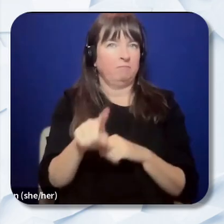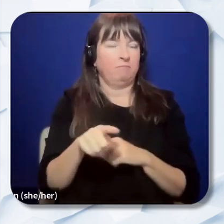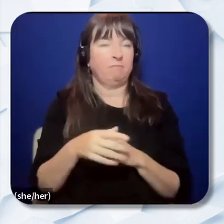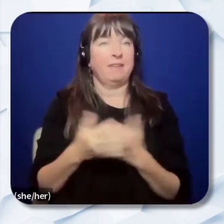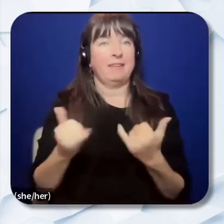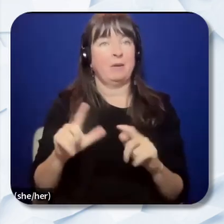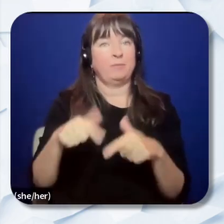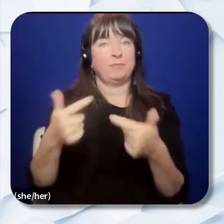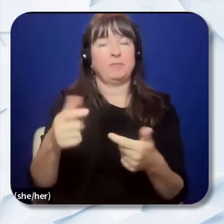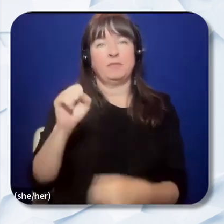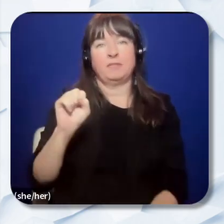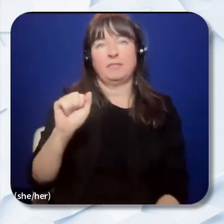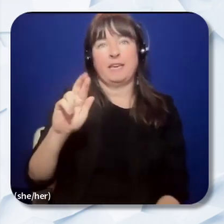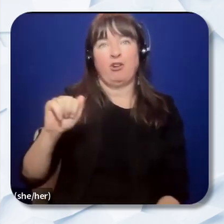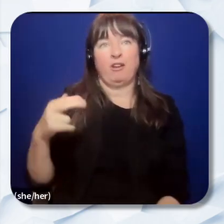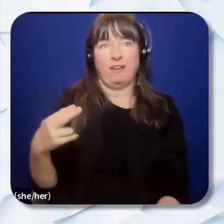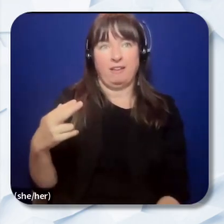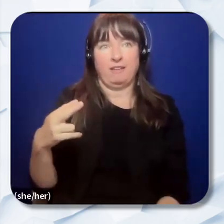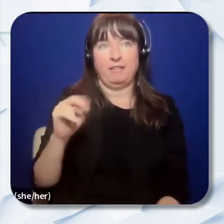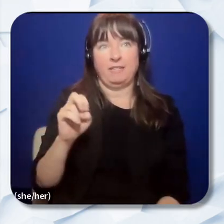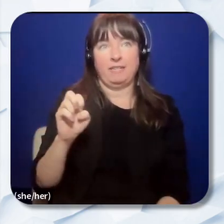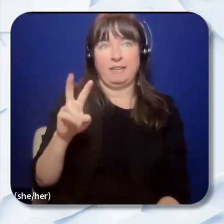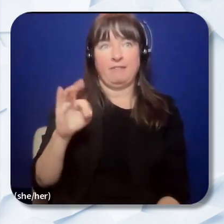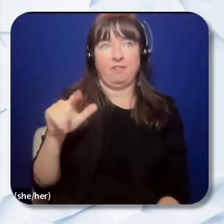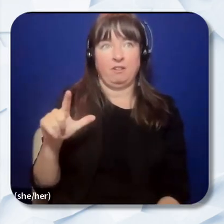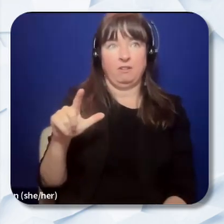Sarah Neville-Morgan. Next slide please. Sarah Neville-Morgan: Thank you so much